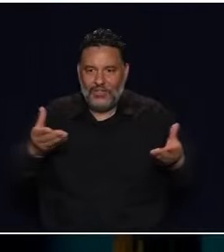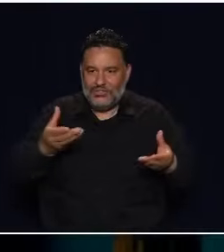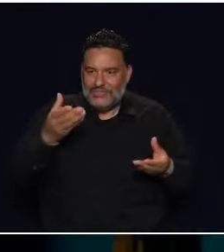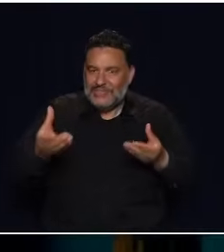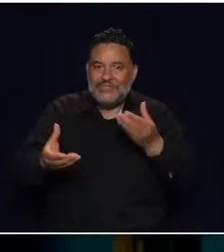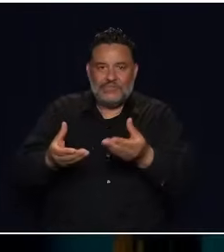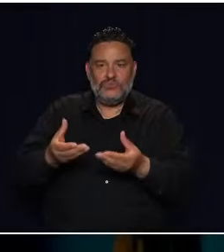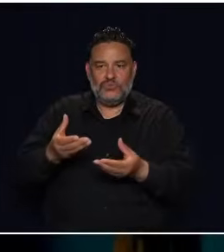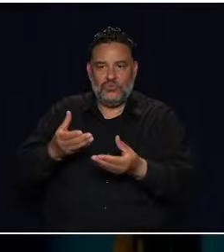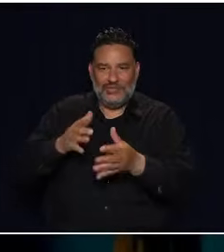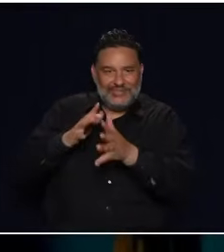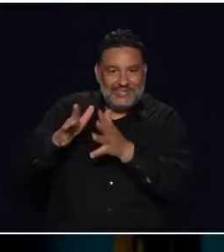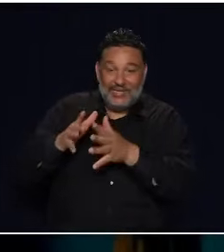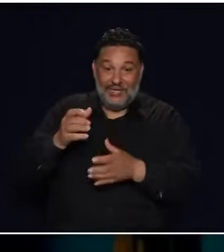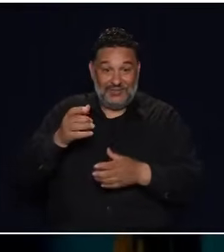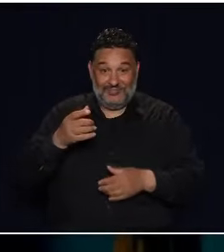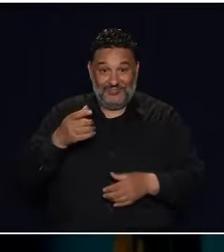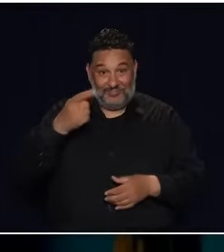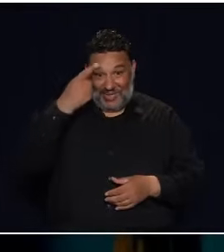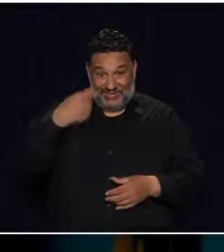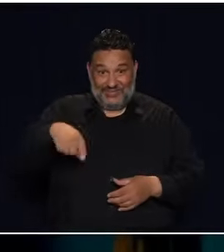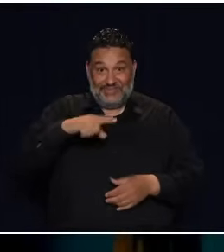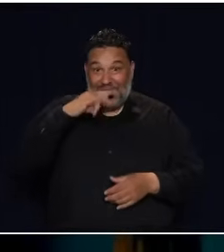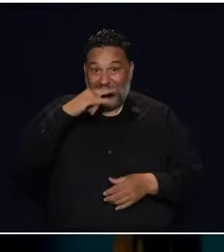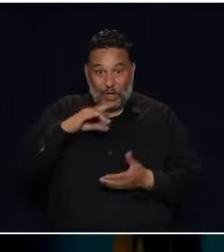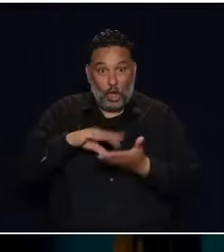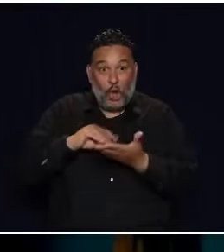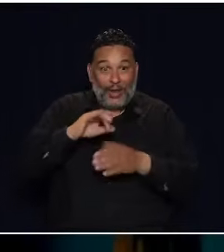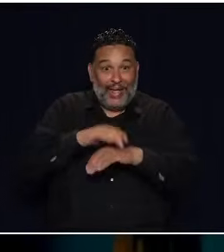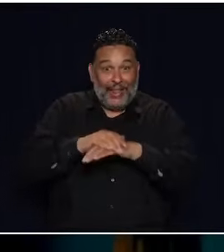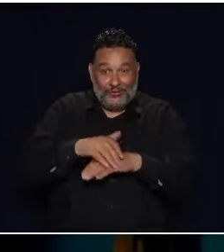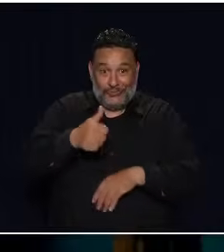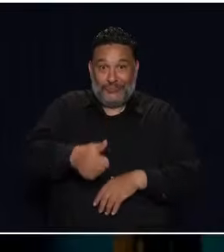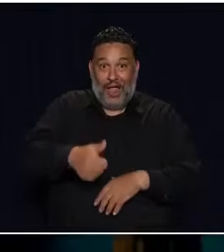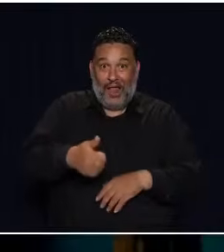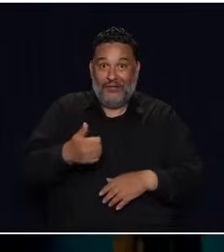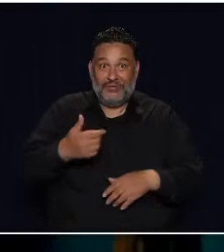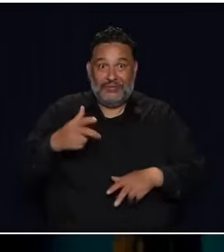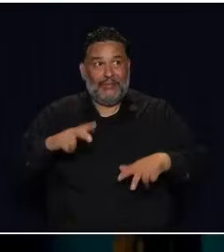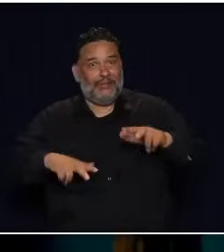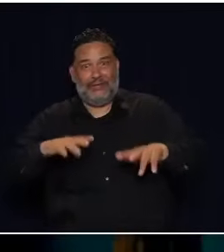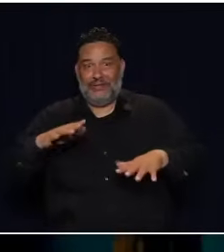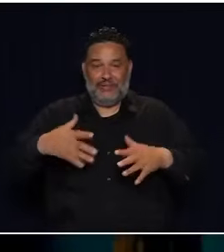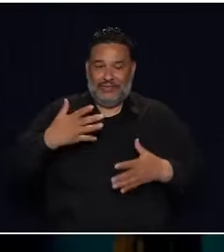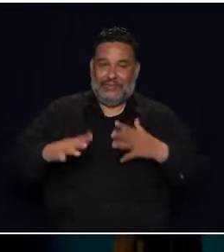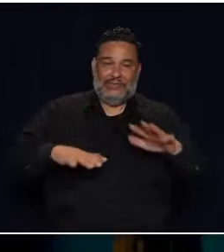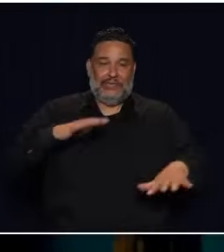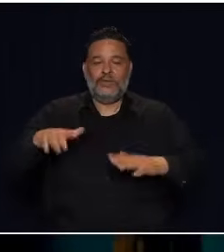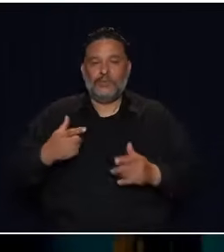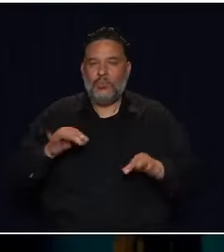BILINGUAL MATERIALS FOR THOSE FAMILIES TO ASSIST THOSE STUDENTS.